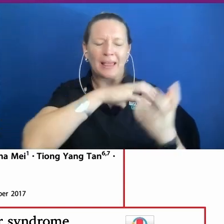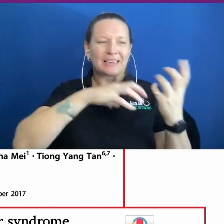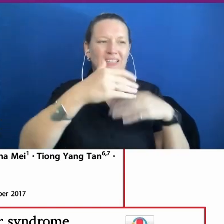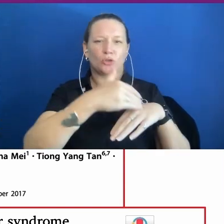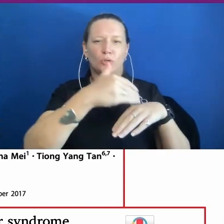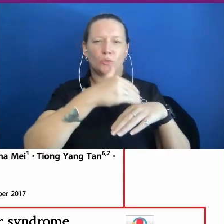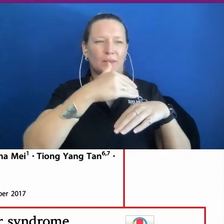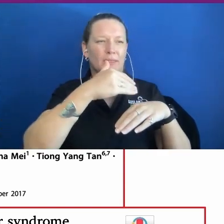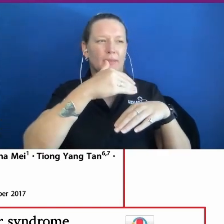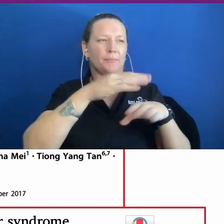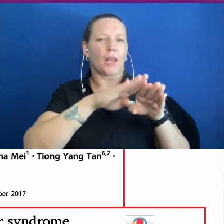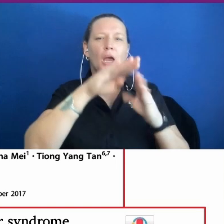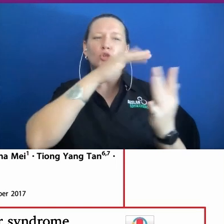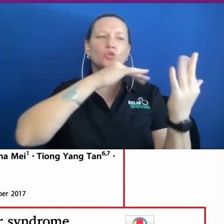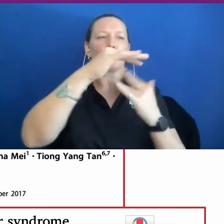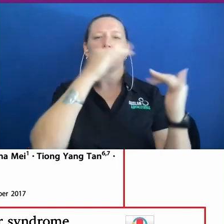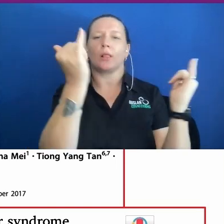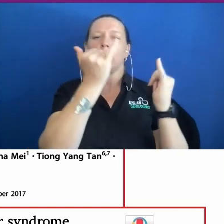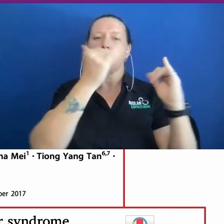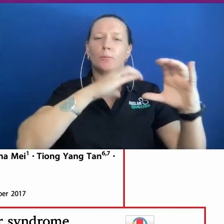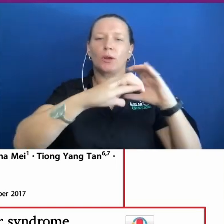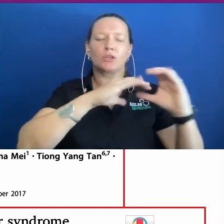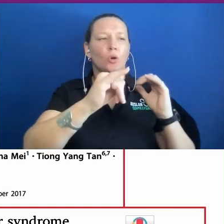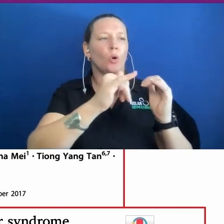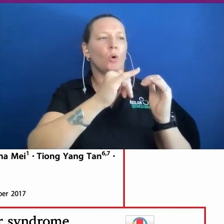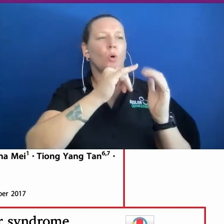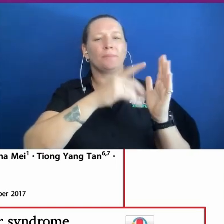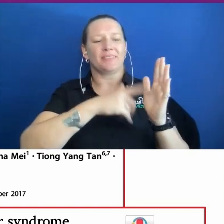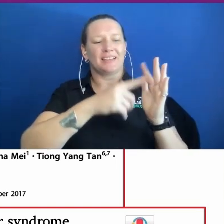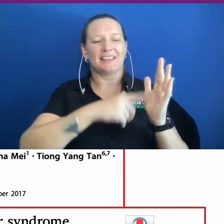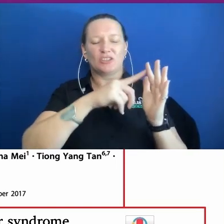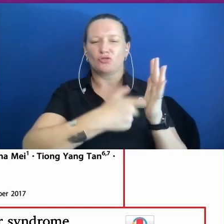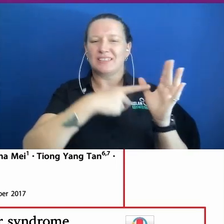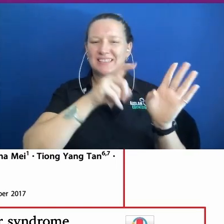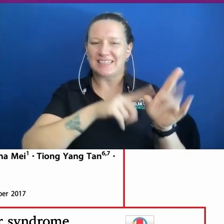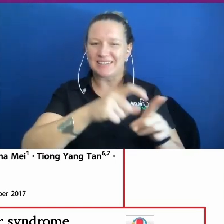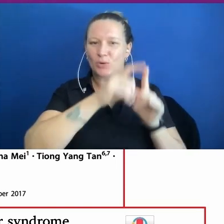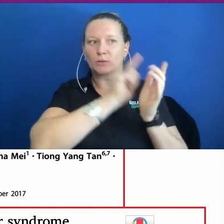or language and literacy difficulties later in childhood. And so these nuances between